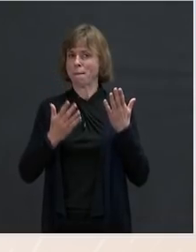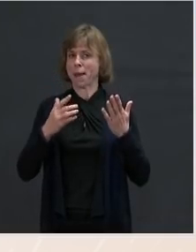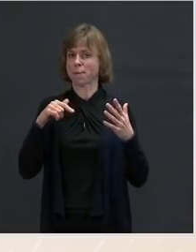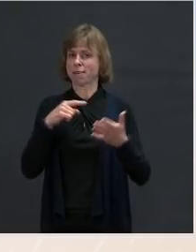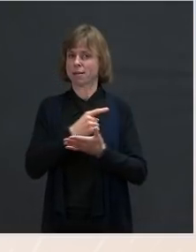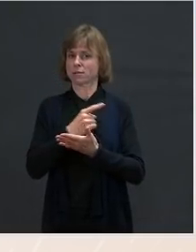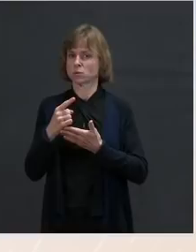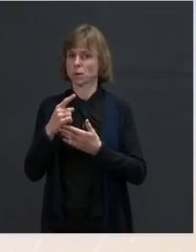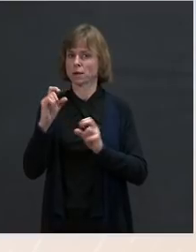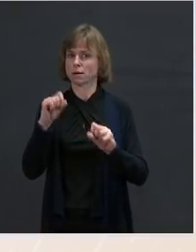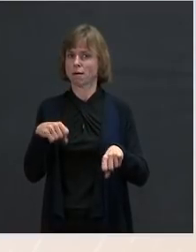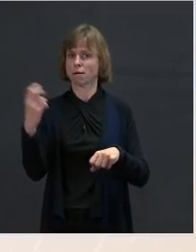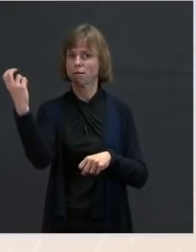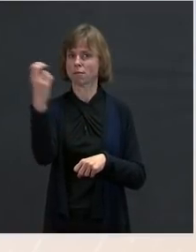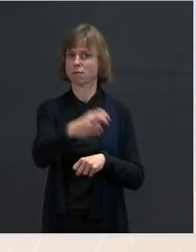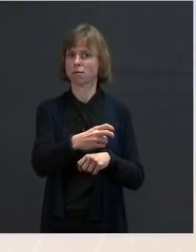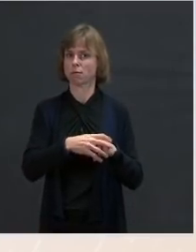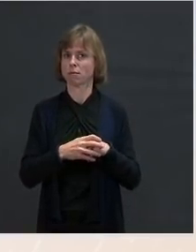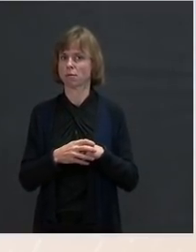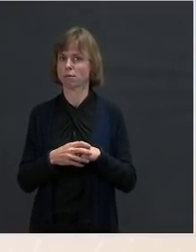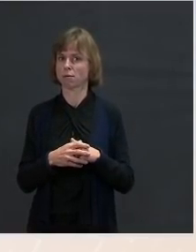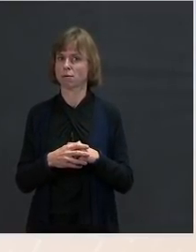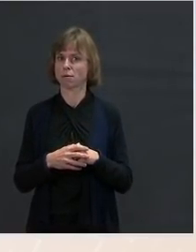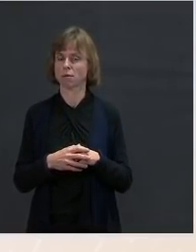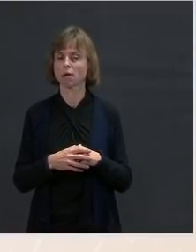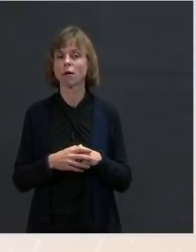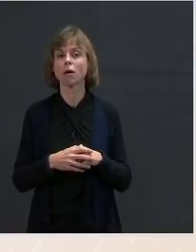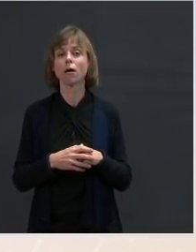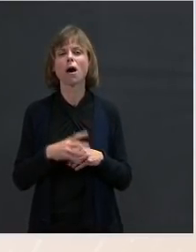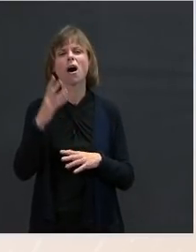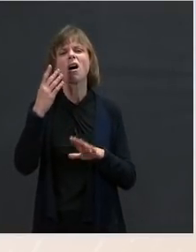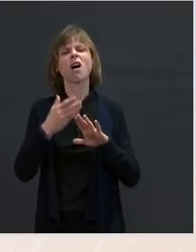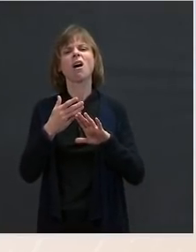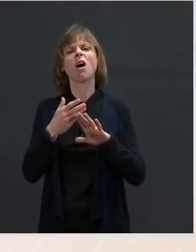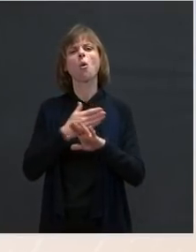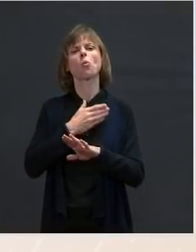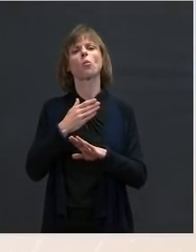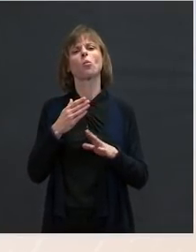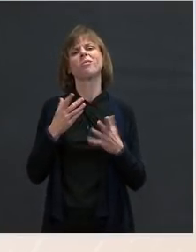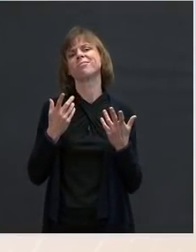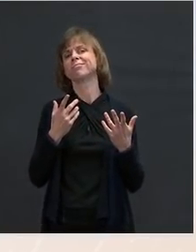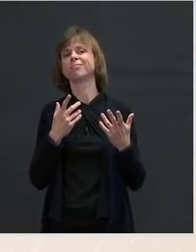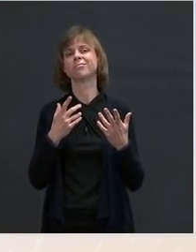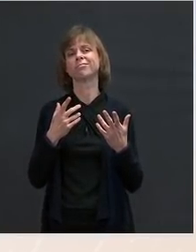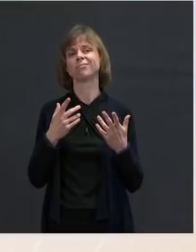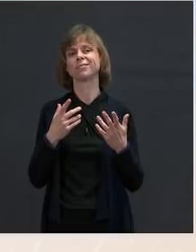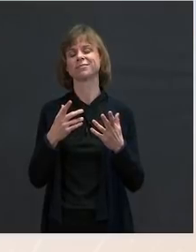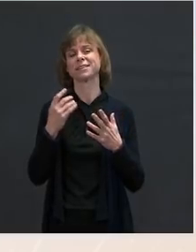hopefully, getting a preview of the timbre of tonight's speech. I wonder if there is a worry from the White House that,